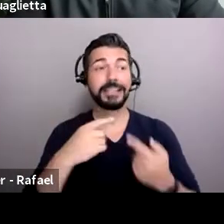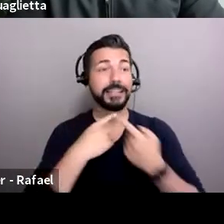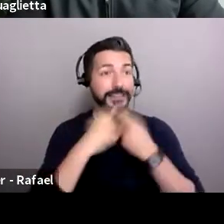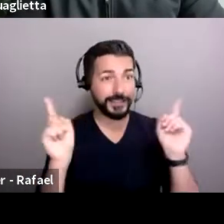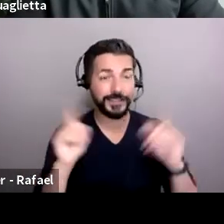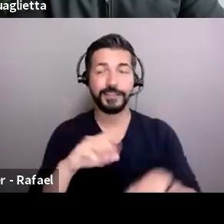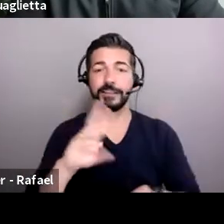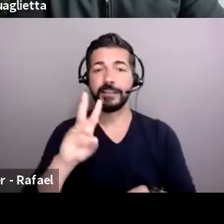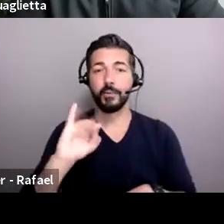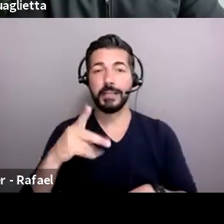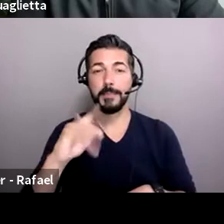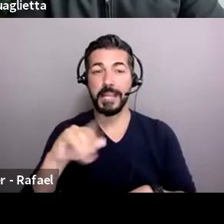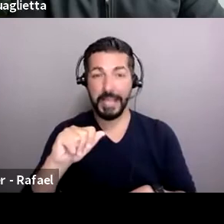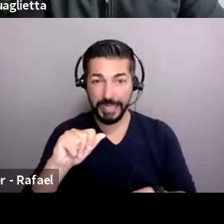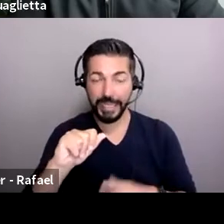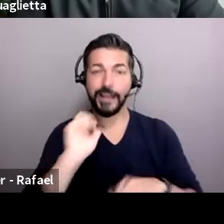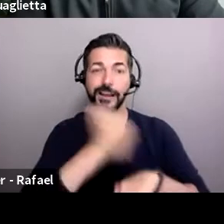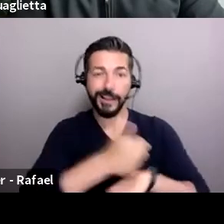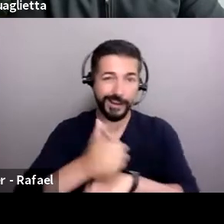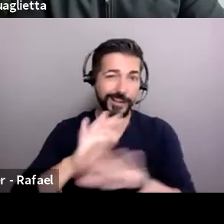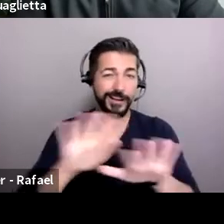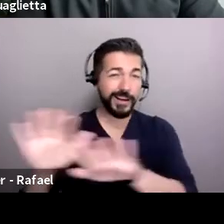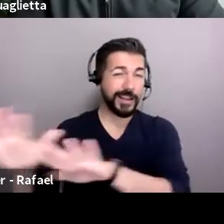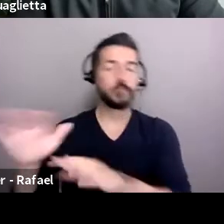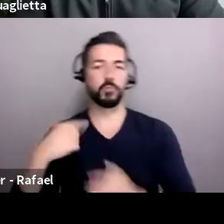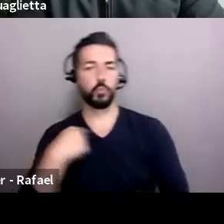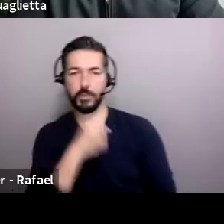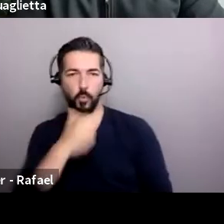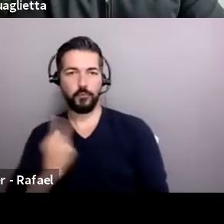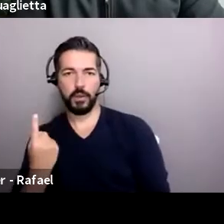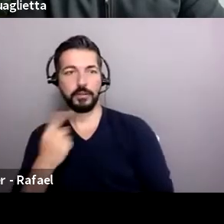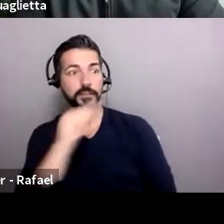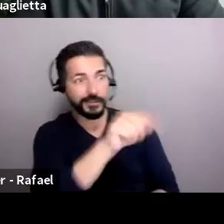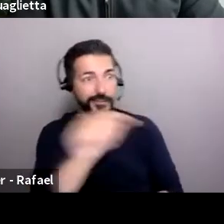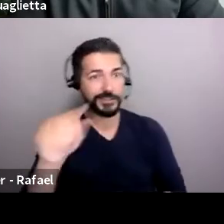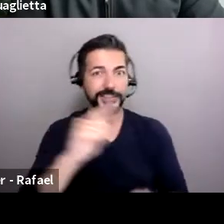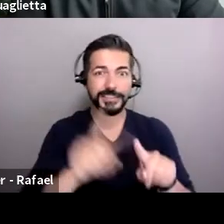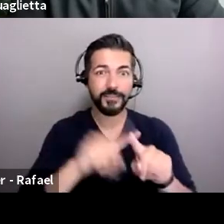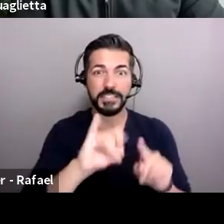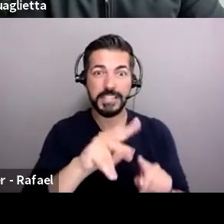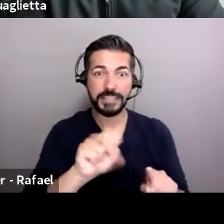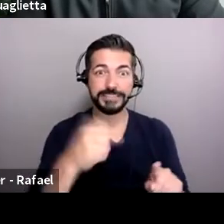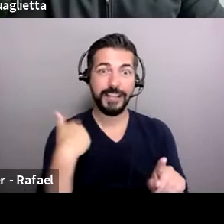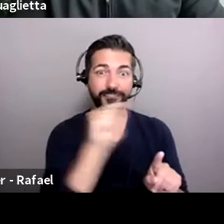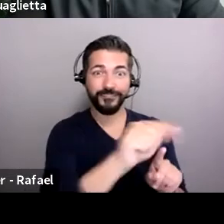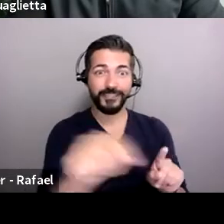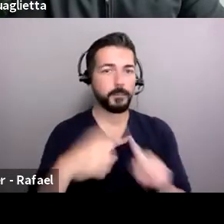All these pages are out there on the show, but not one for us. And but we didn't always have all this stuff.